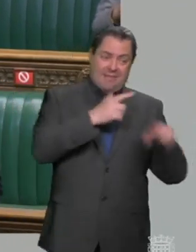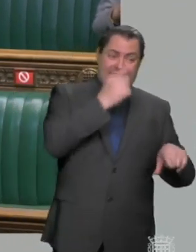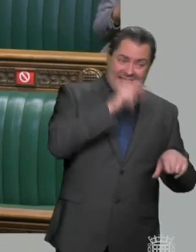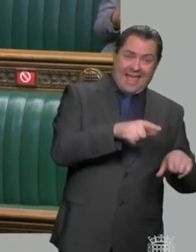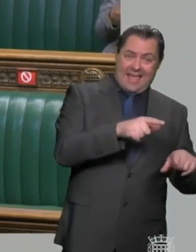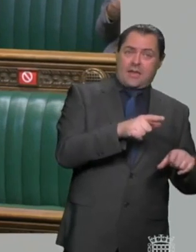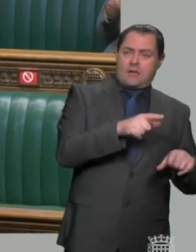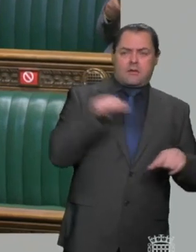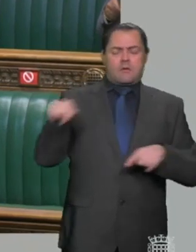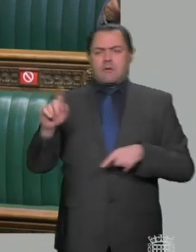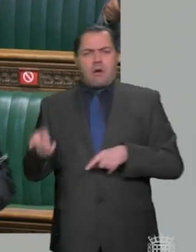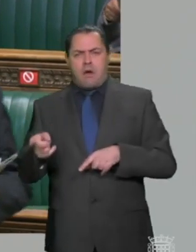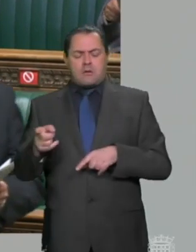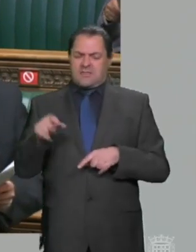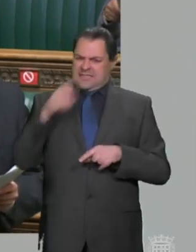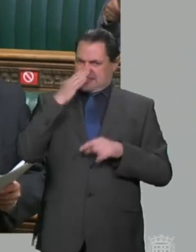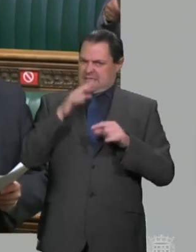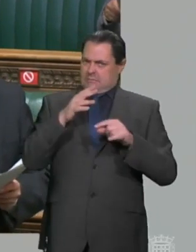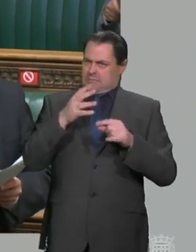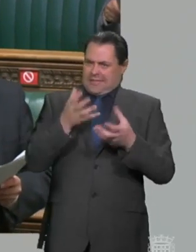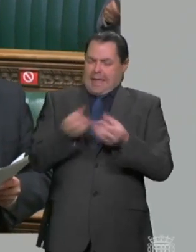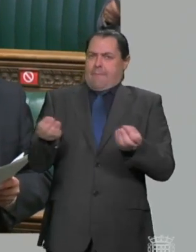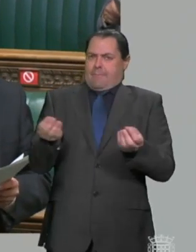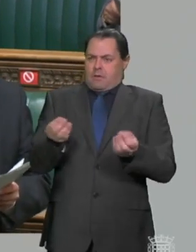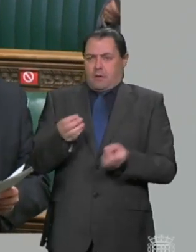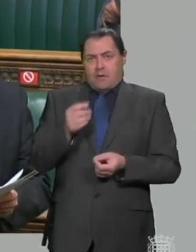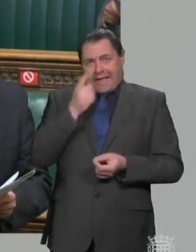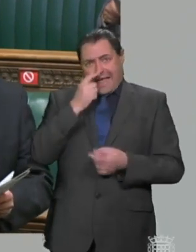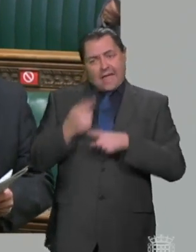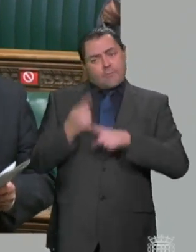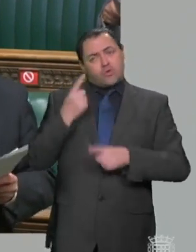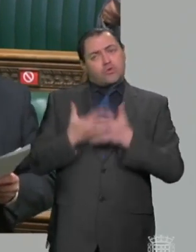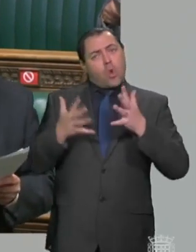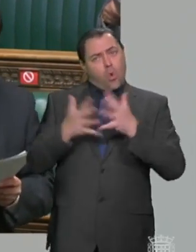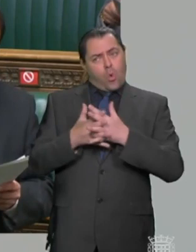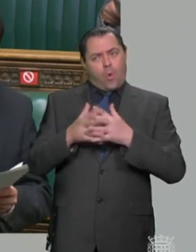Will he introduce emergency legislation to close this particular loophole? Does he agree that it